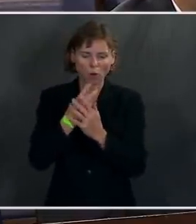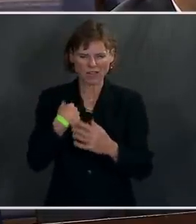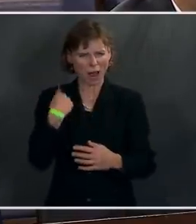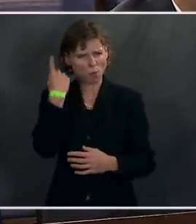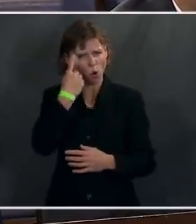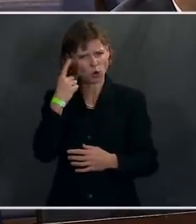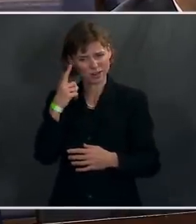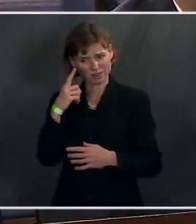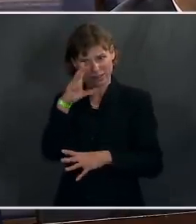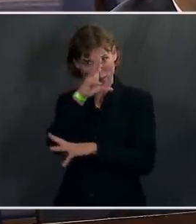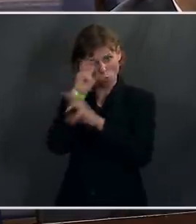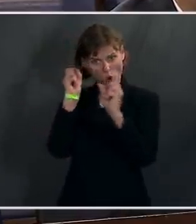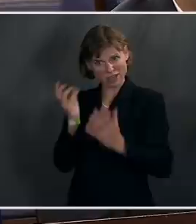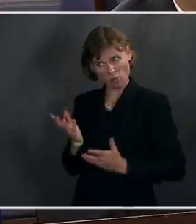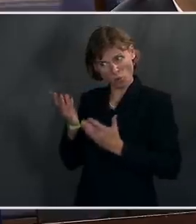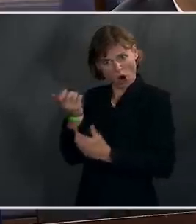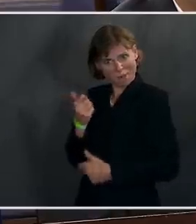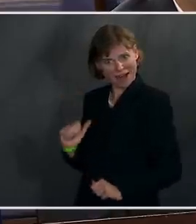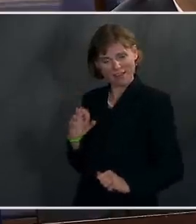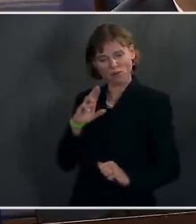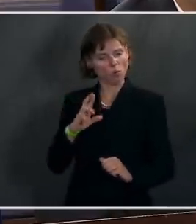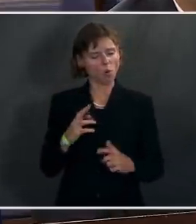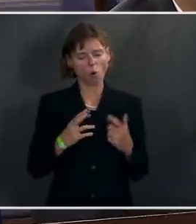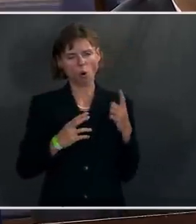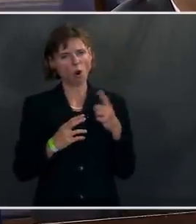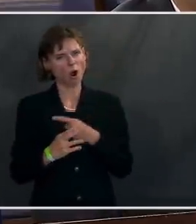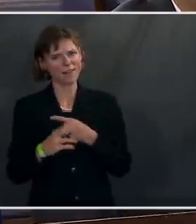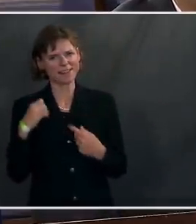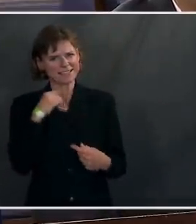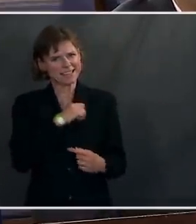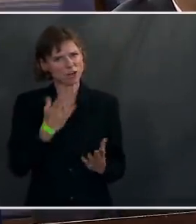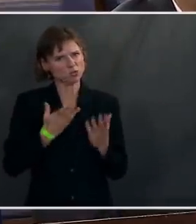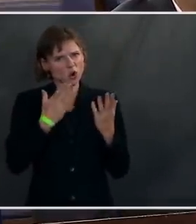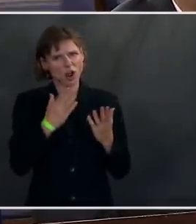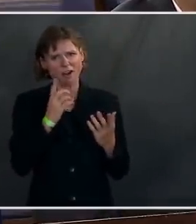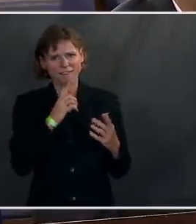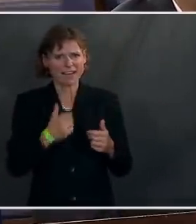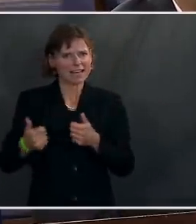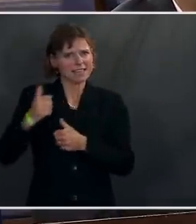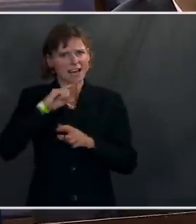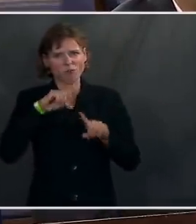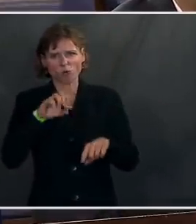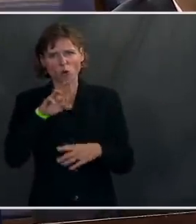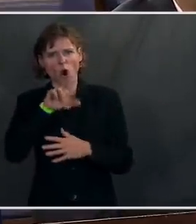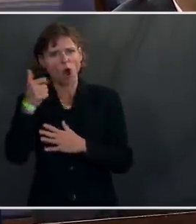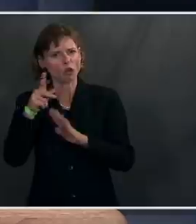or if the senators brought up executive orders or other policy issues, or was it solely focused?